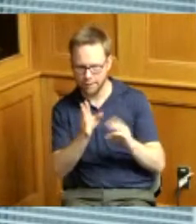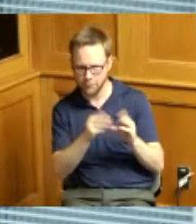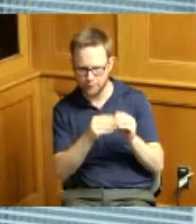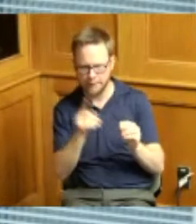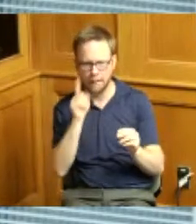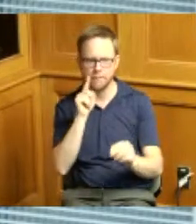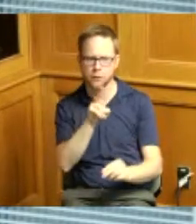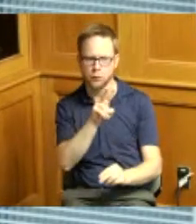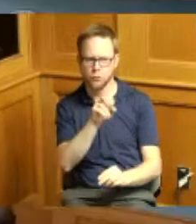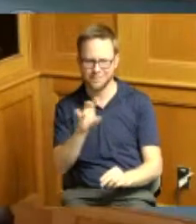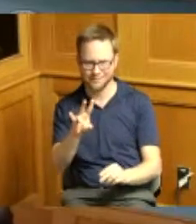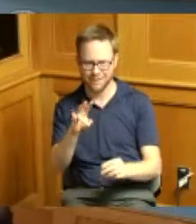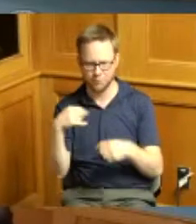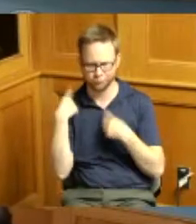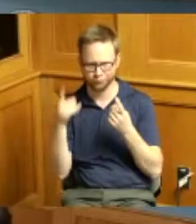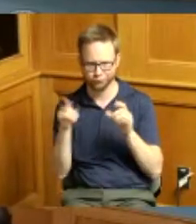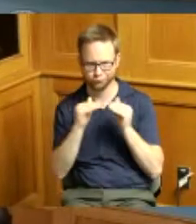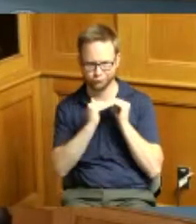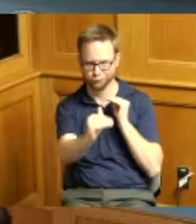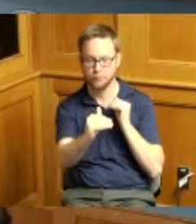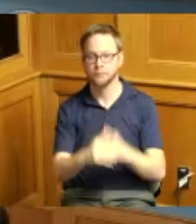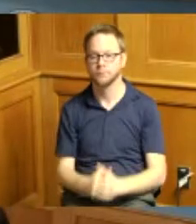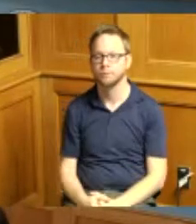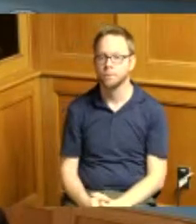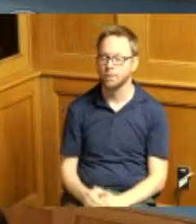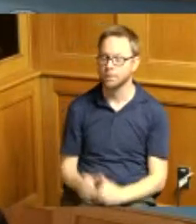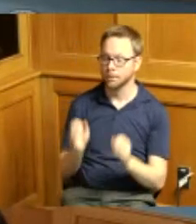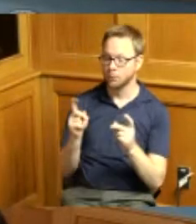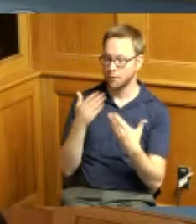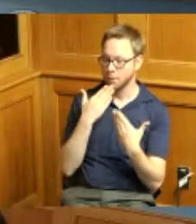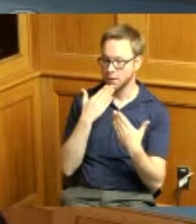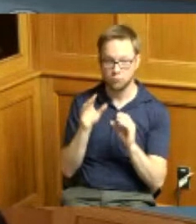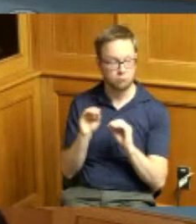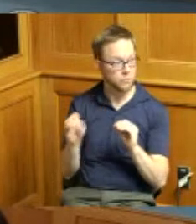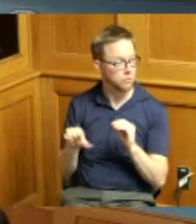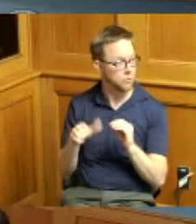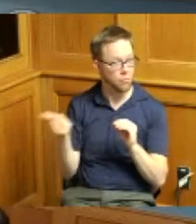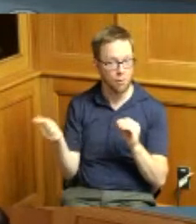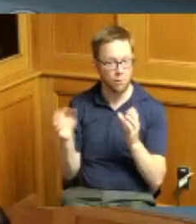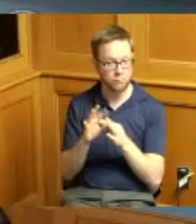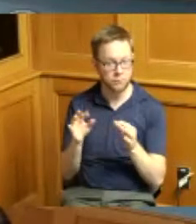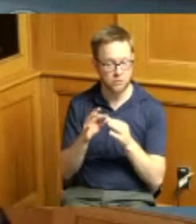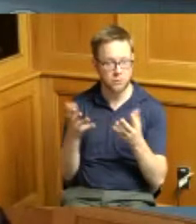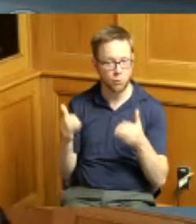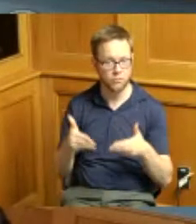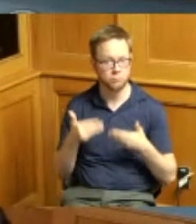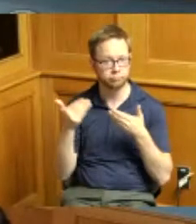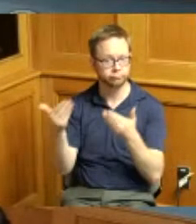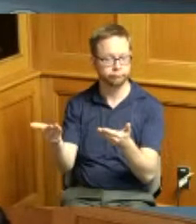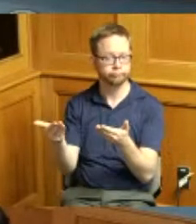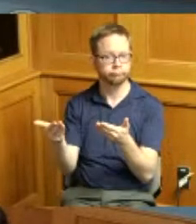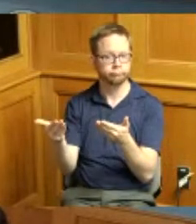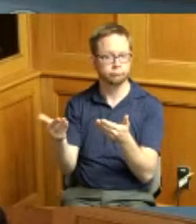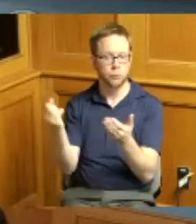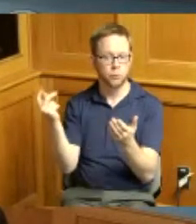okay okay thank you with no further discussion I'd like to make a motion to approve items one